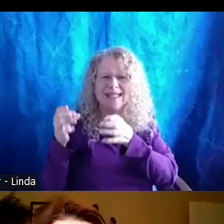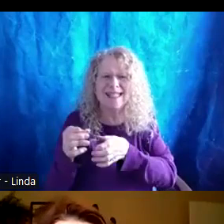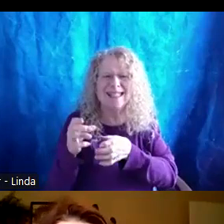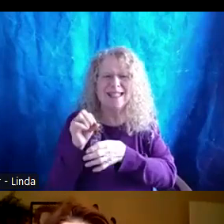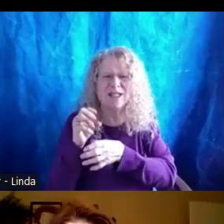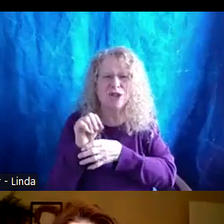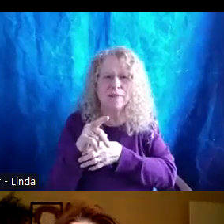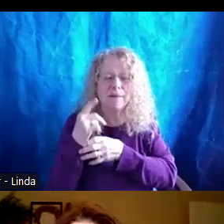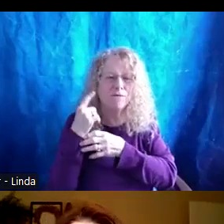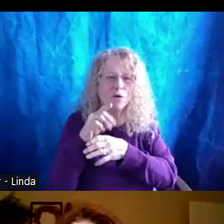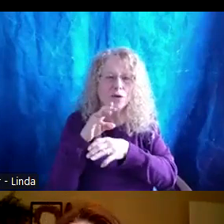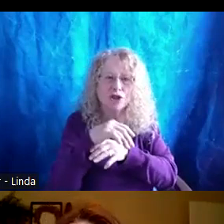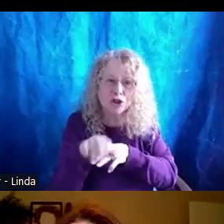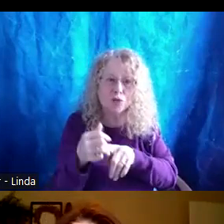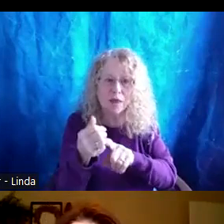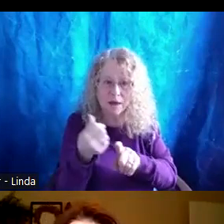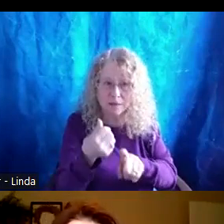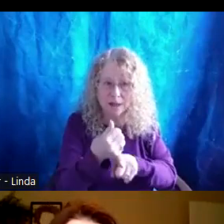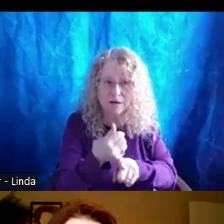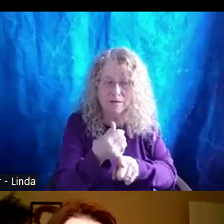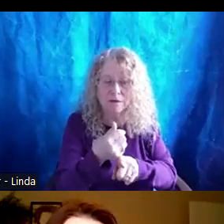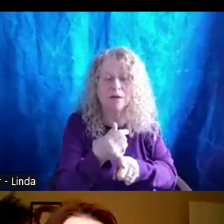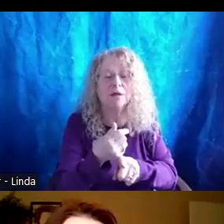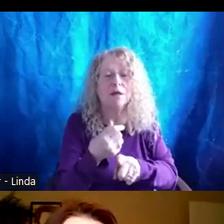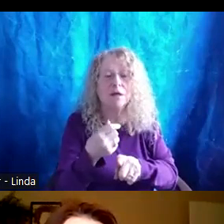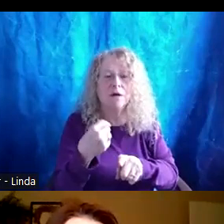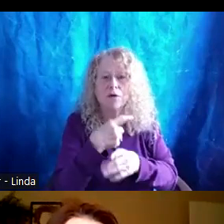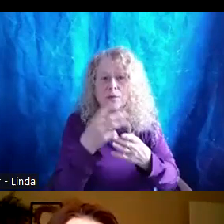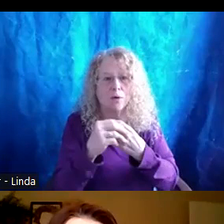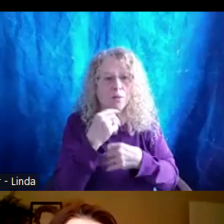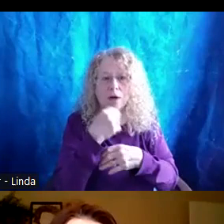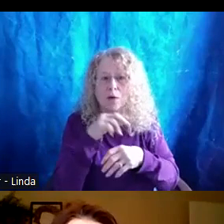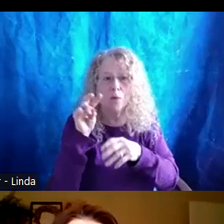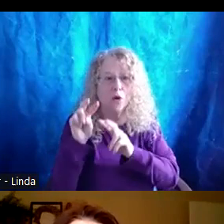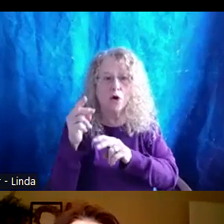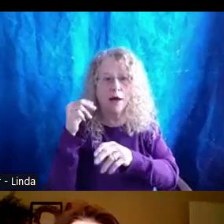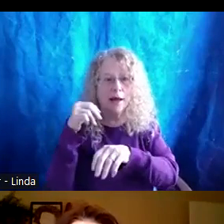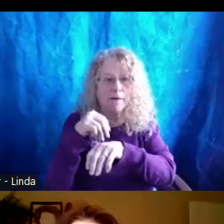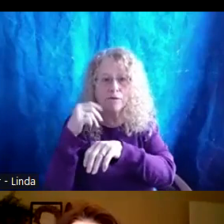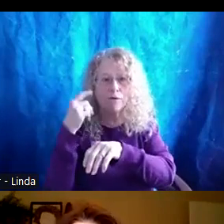CARE. FOR THE PROGRAM WE DON'T REVIEW FOR PARENTS BECAUSE IT IS A CHILD BENEFIT AS WELL, BUT